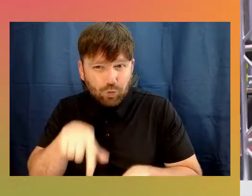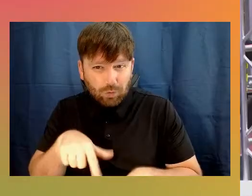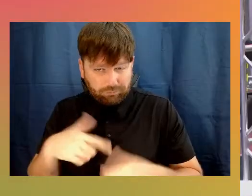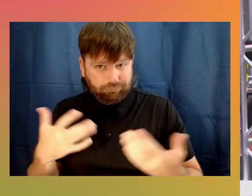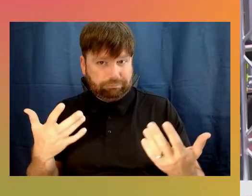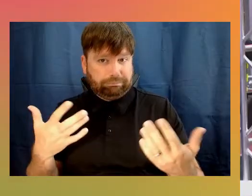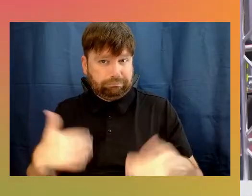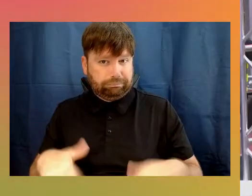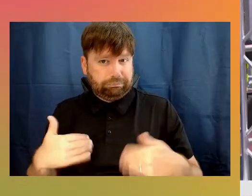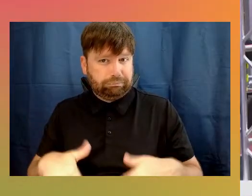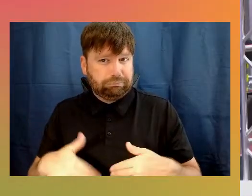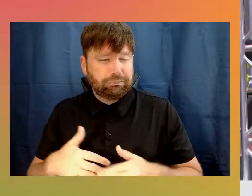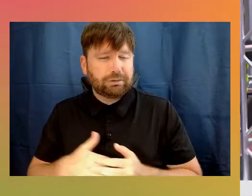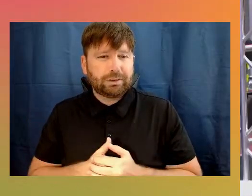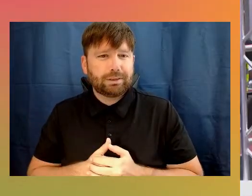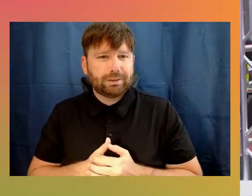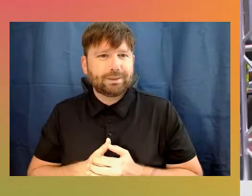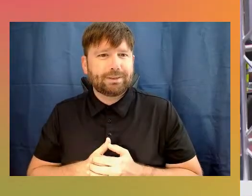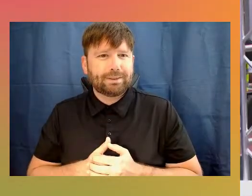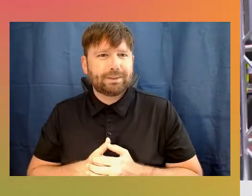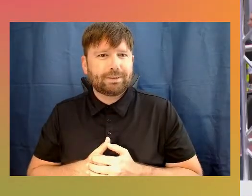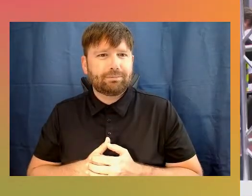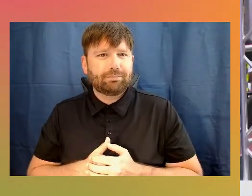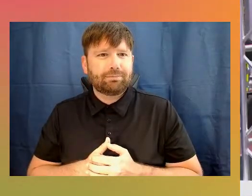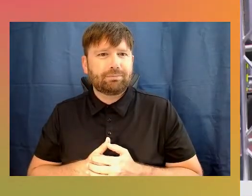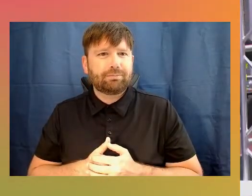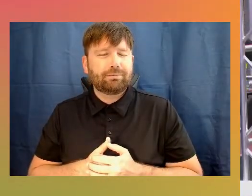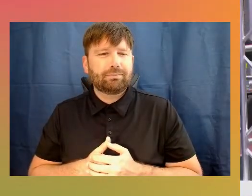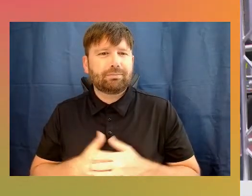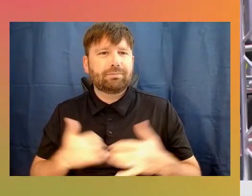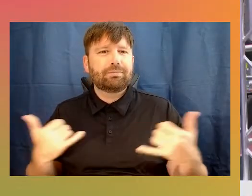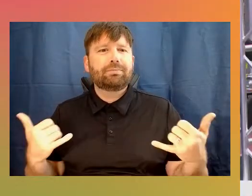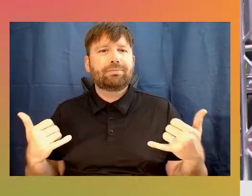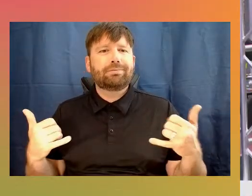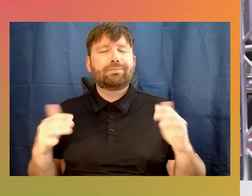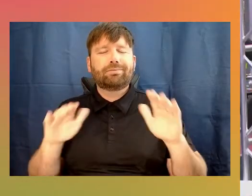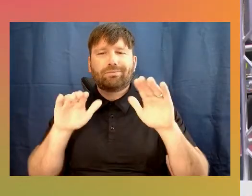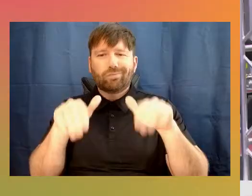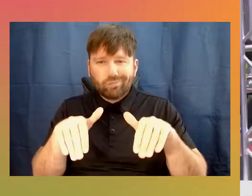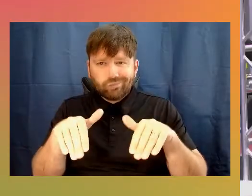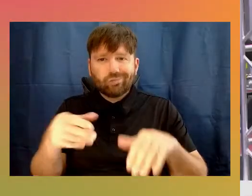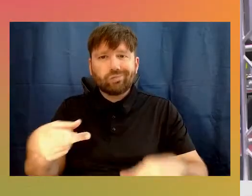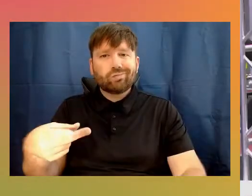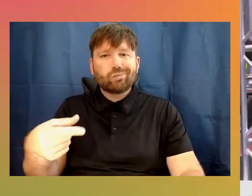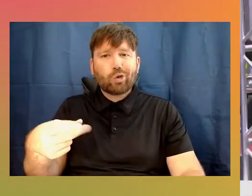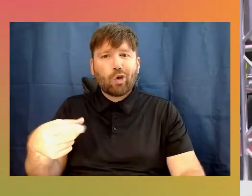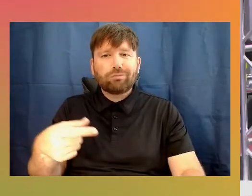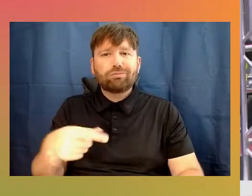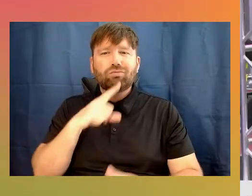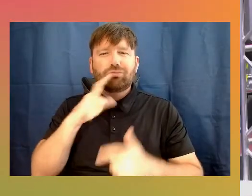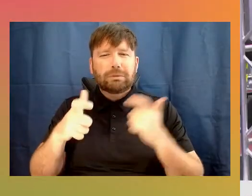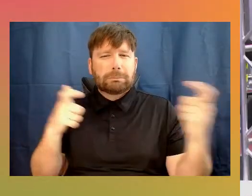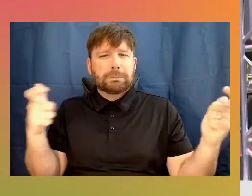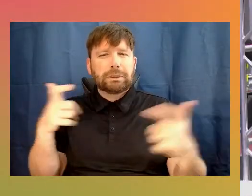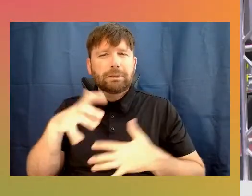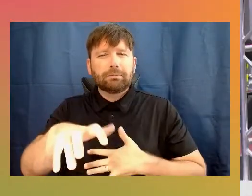BE BAREFOOT IN TIMES SQUARE, BUT HERE WE ARE. SLOWLY LOWER THE HIPS.